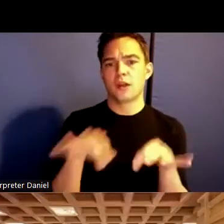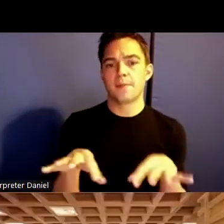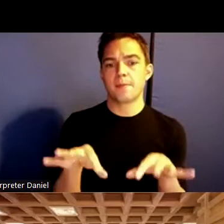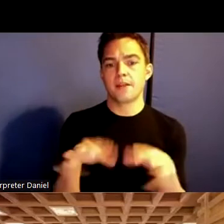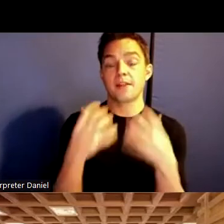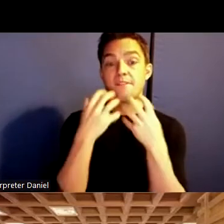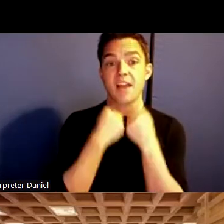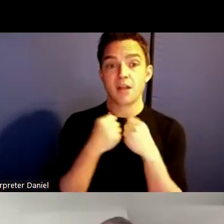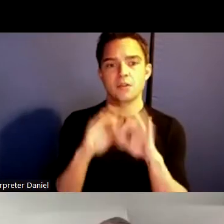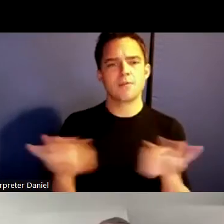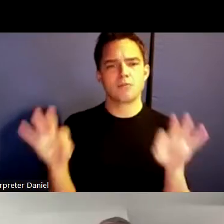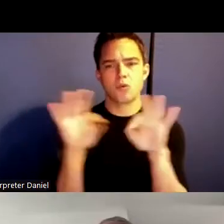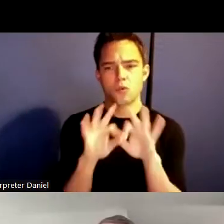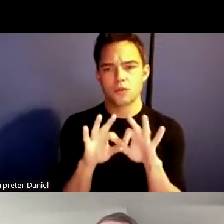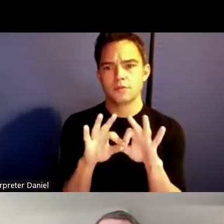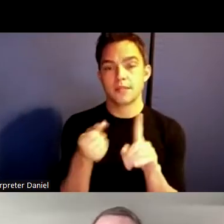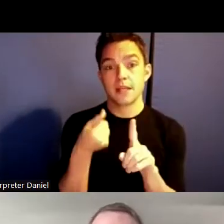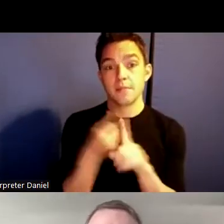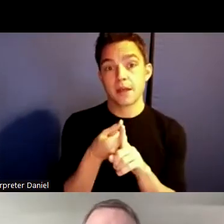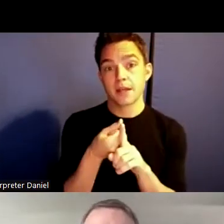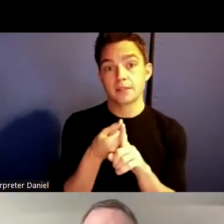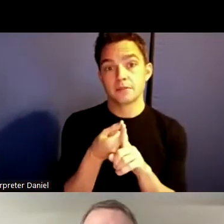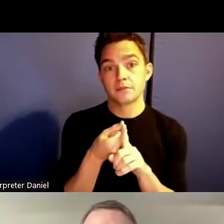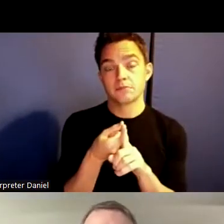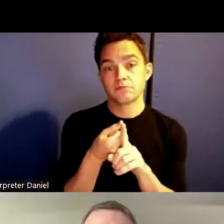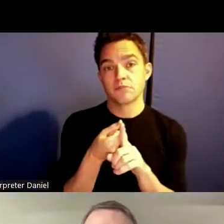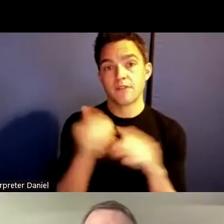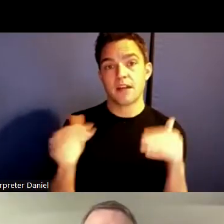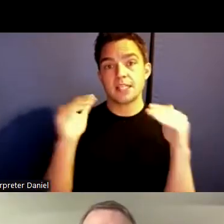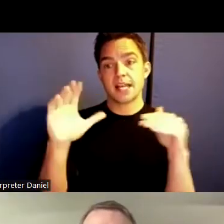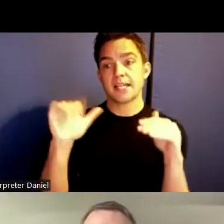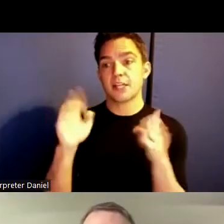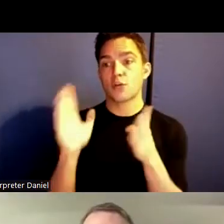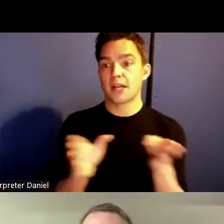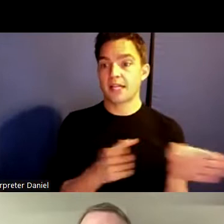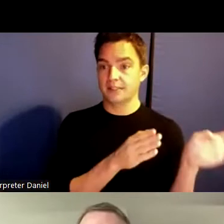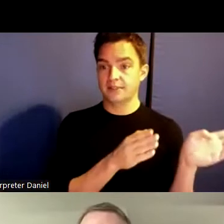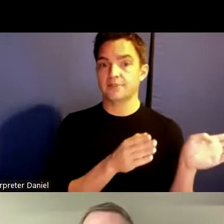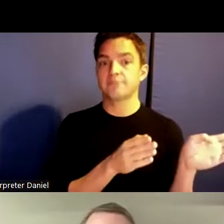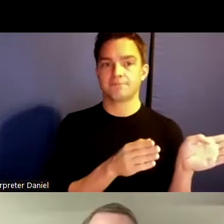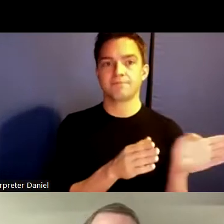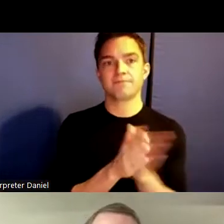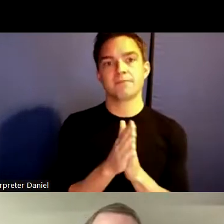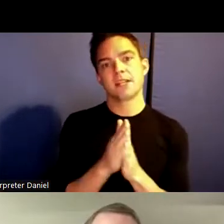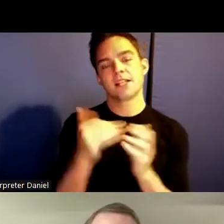importance and the impact of advanced care planning, and having conversations about